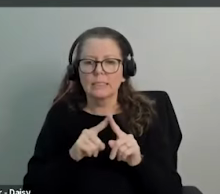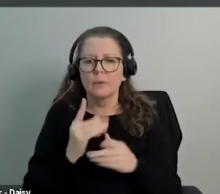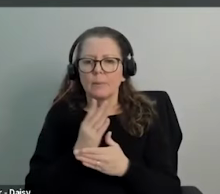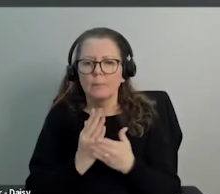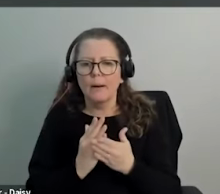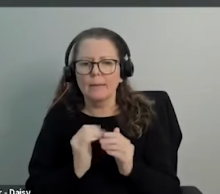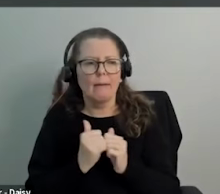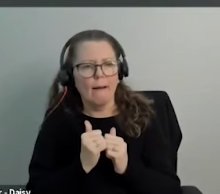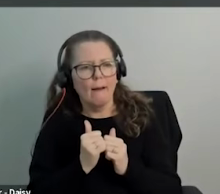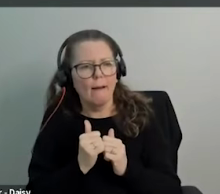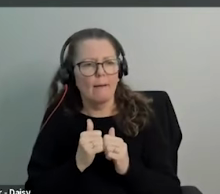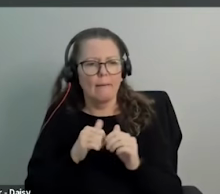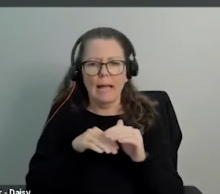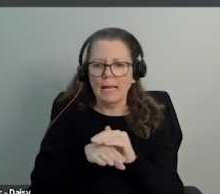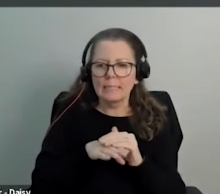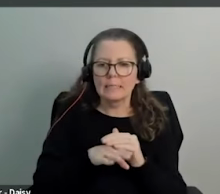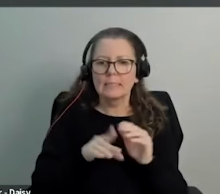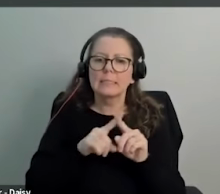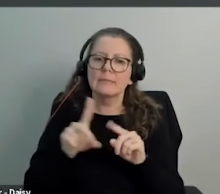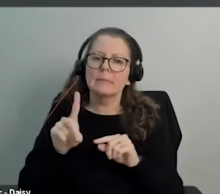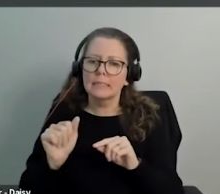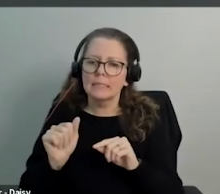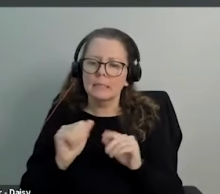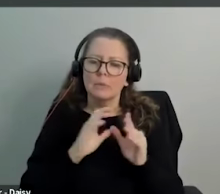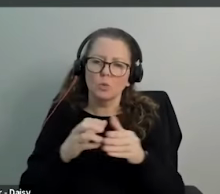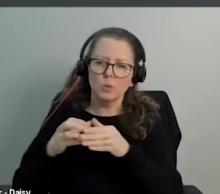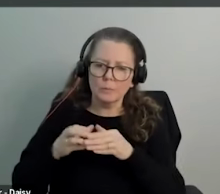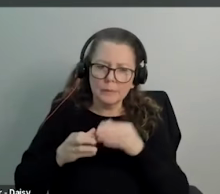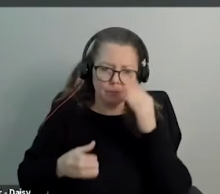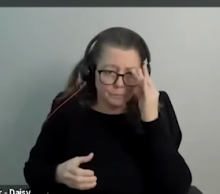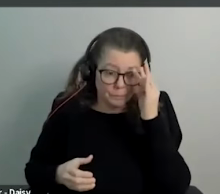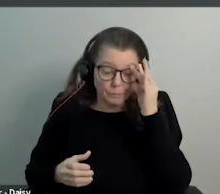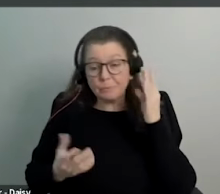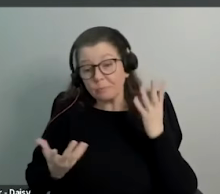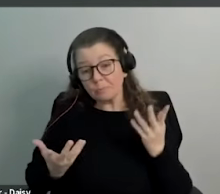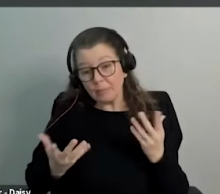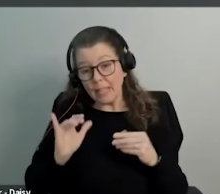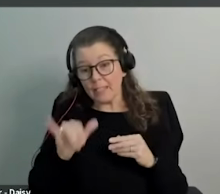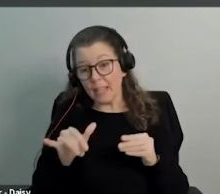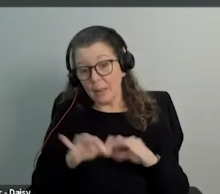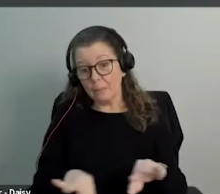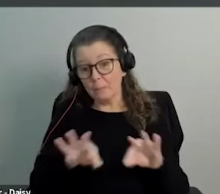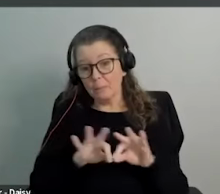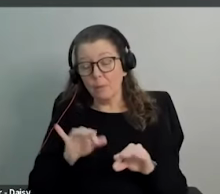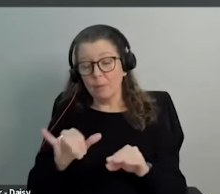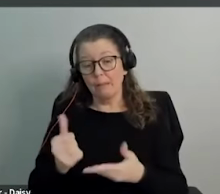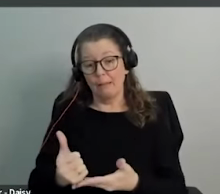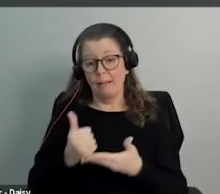for different disability groups as well. And so I think that's what helped me on my journey